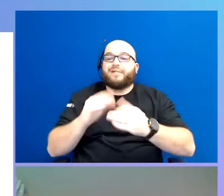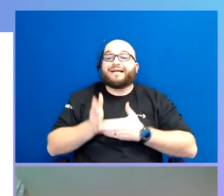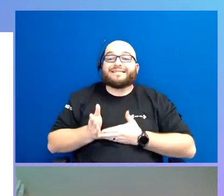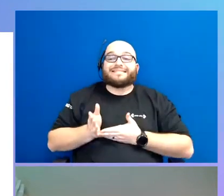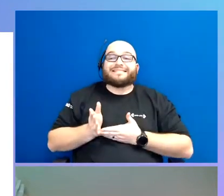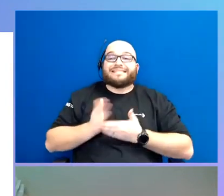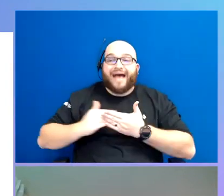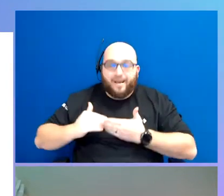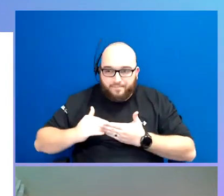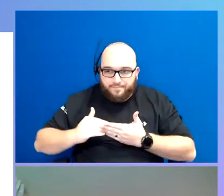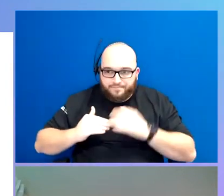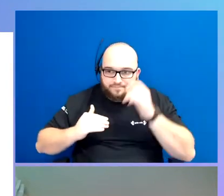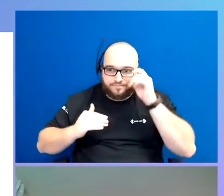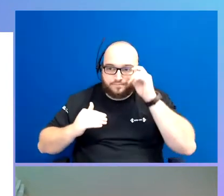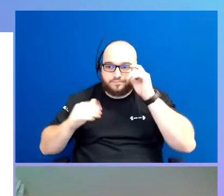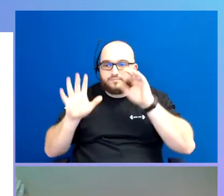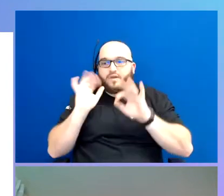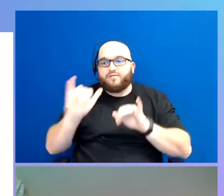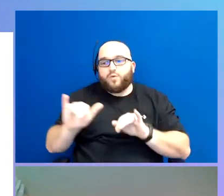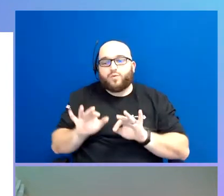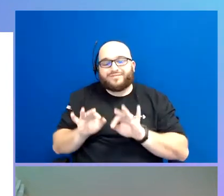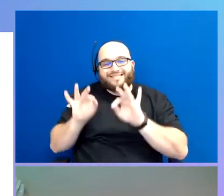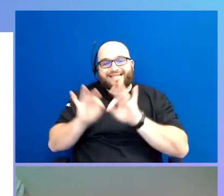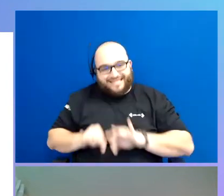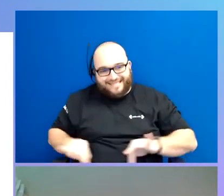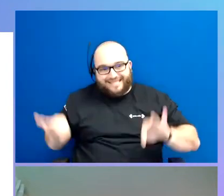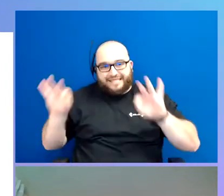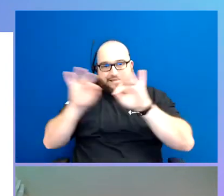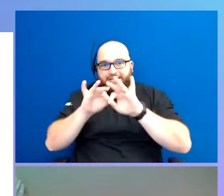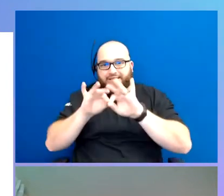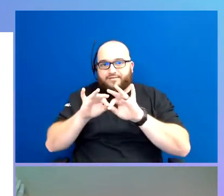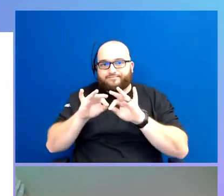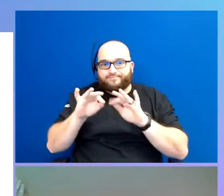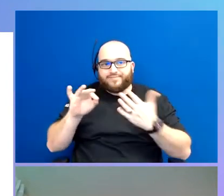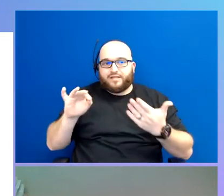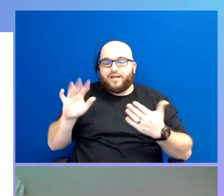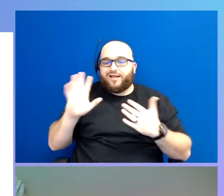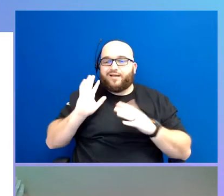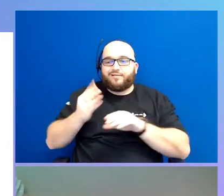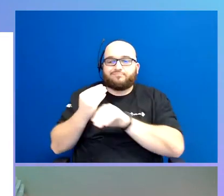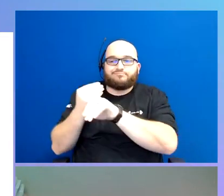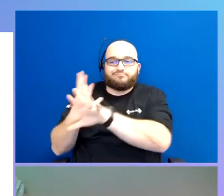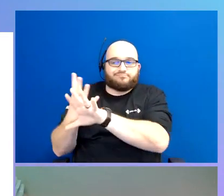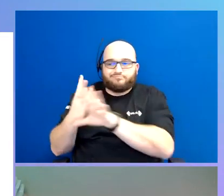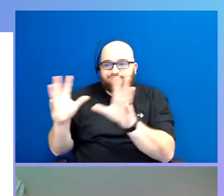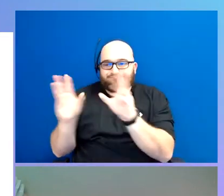uh, key key, um, key sessions we